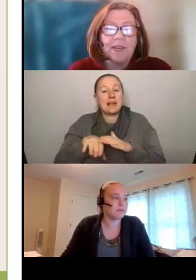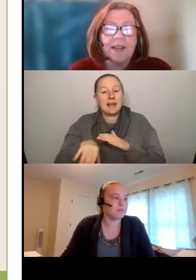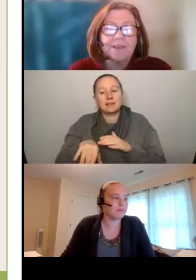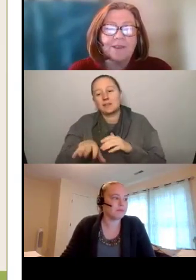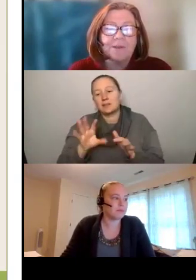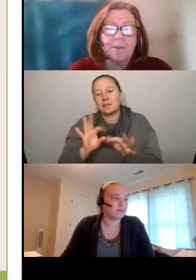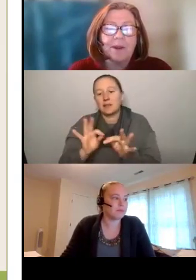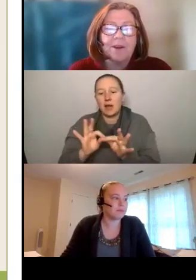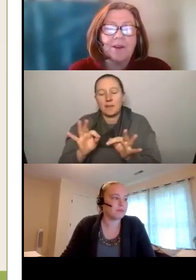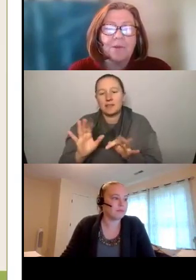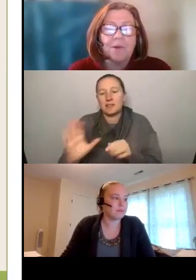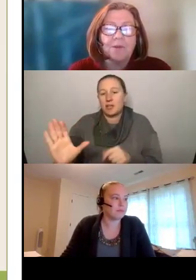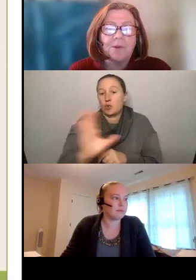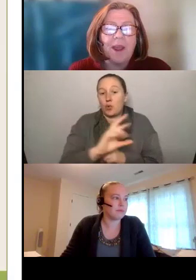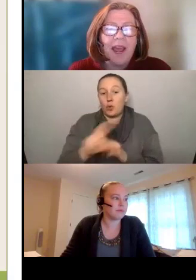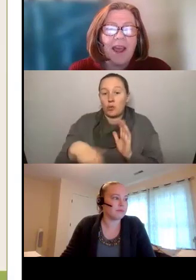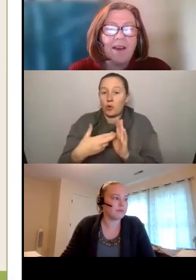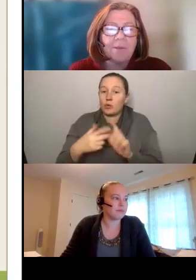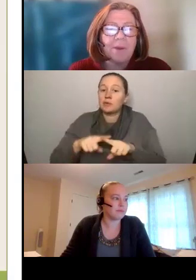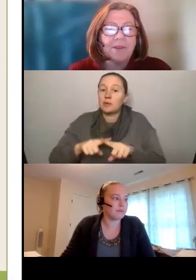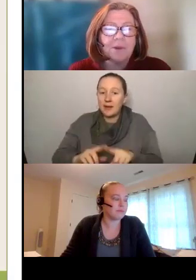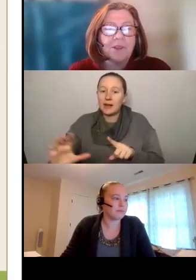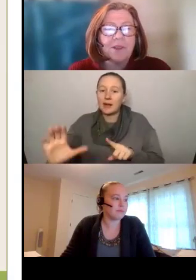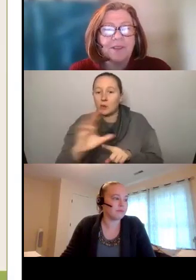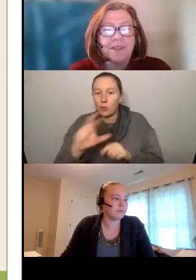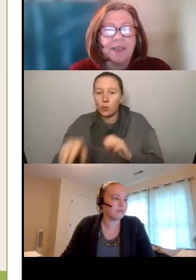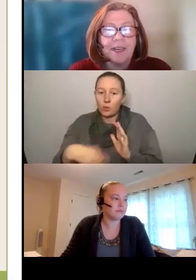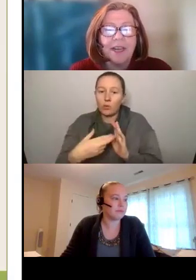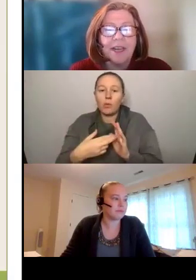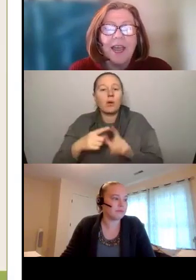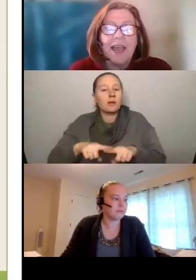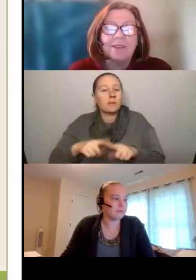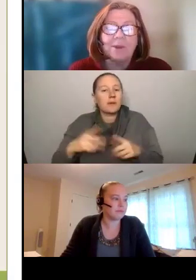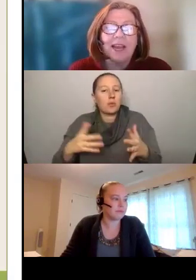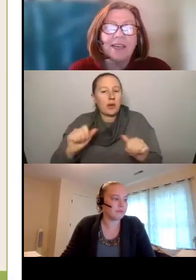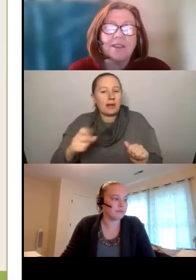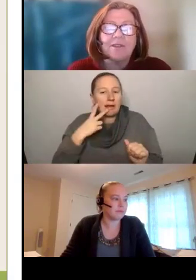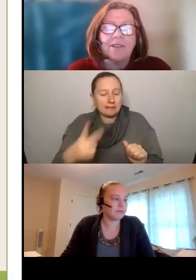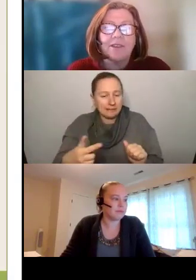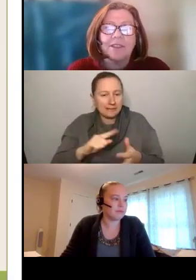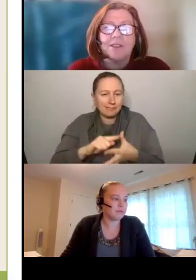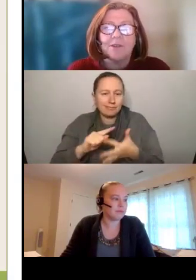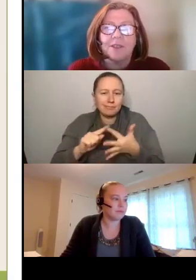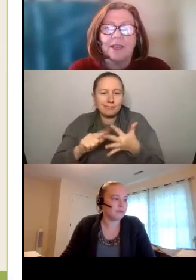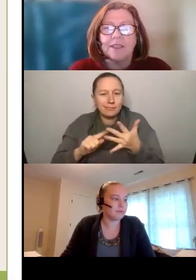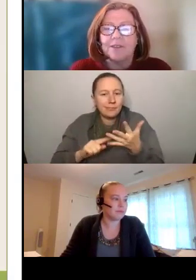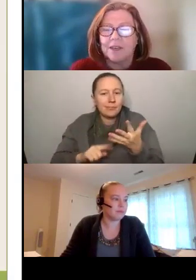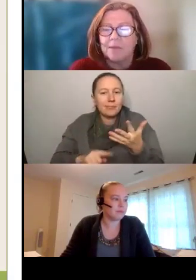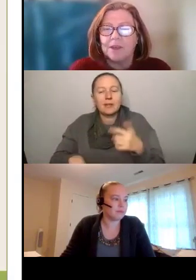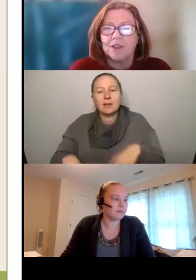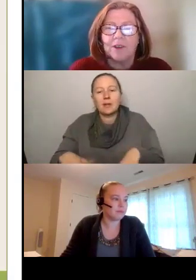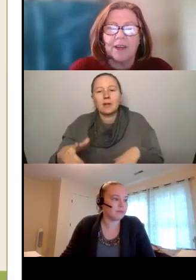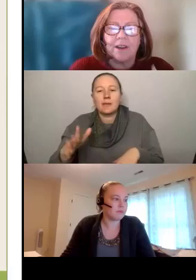And so depending on the roles you have, depends on what you can see and we divide those into scientific and administrative.